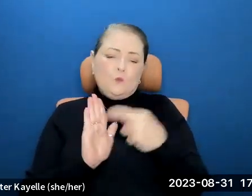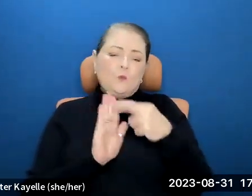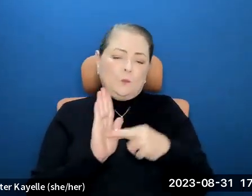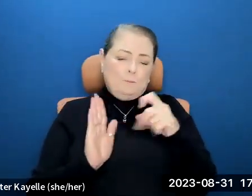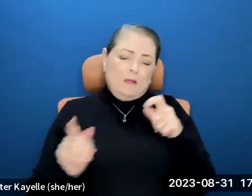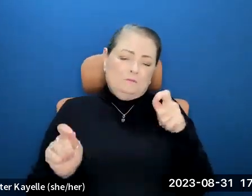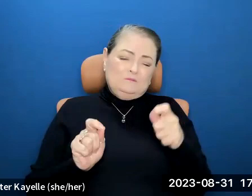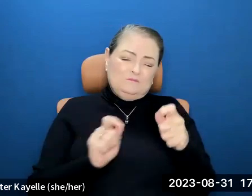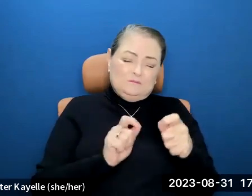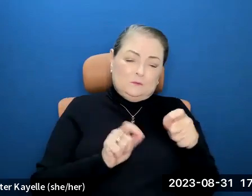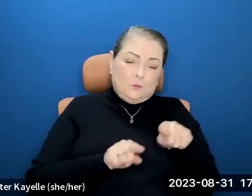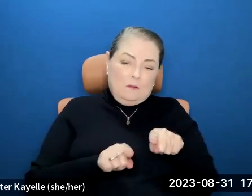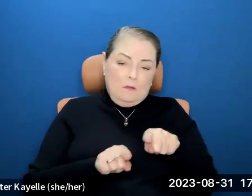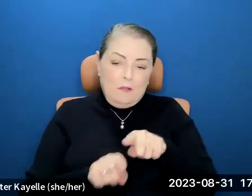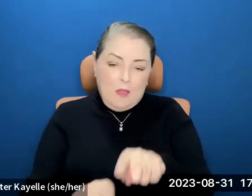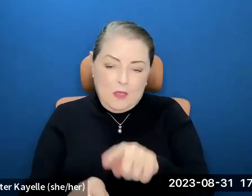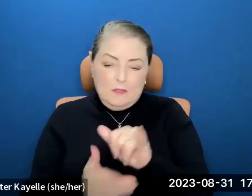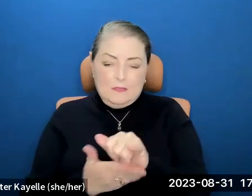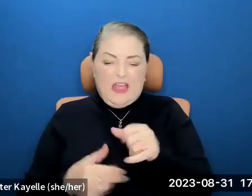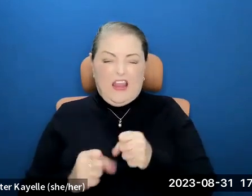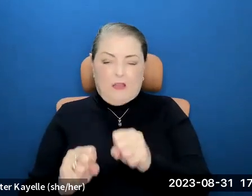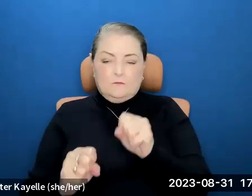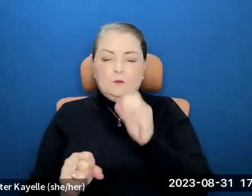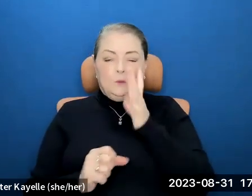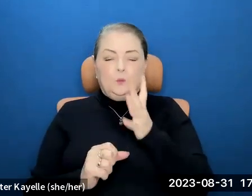to align with this effort which we will get into in a later portion of the presentation